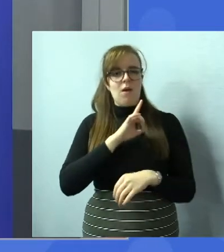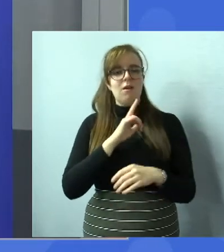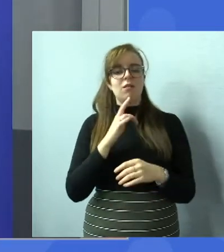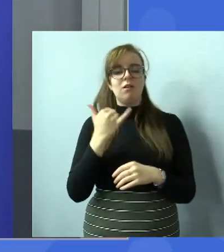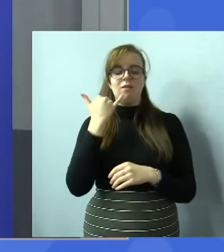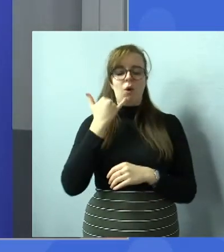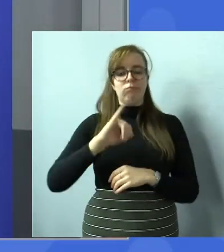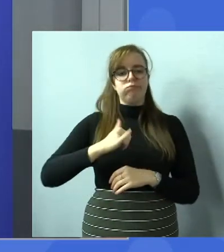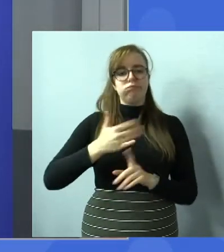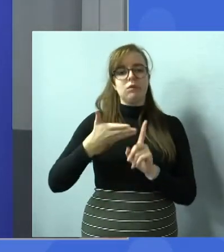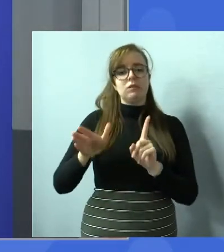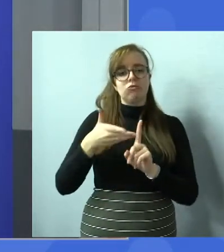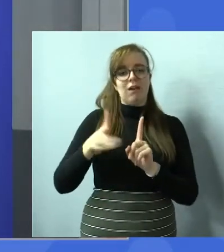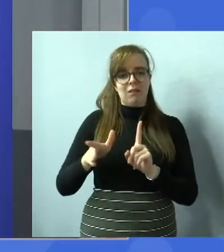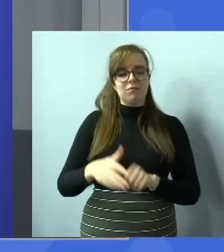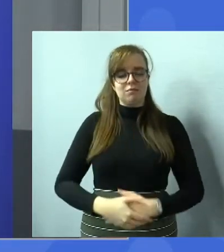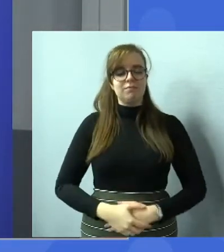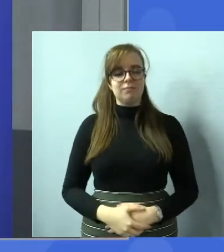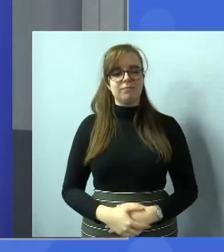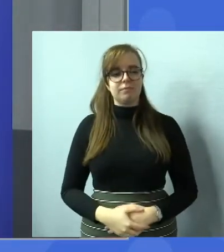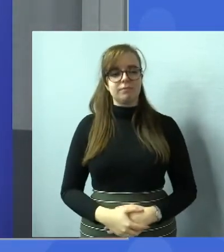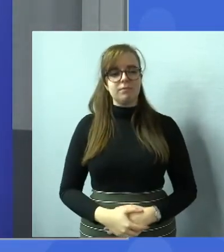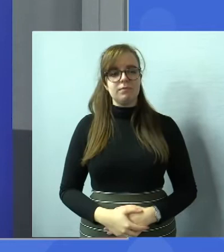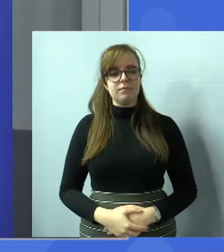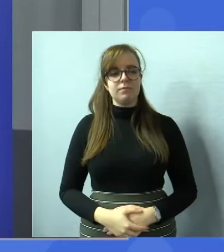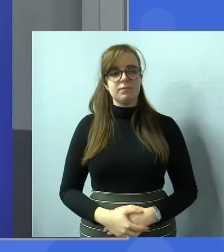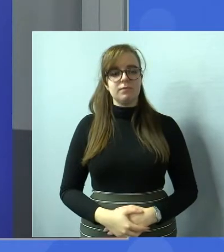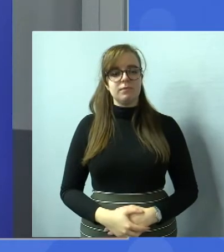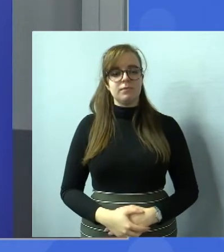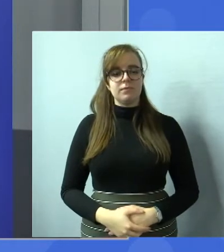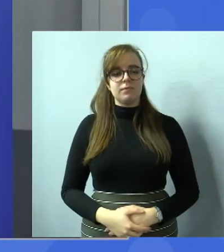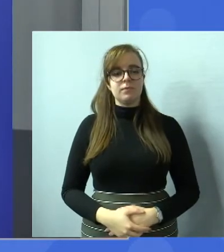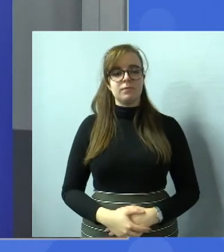the room so if we can also not - that'd be great and so yes welcome back